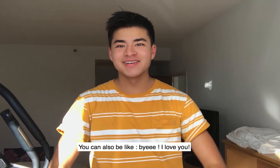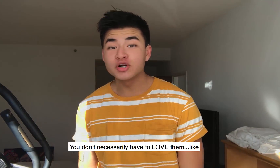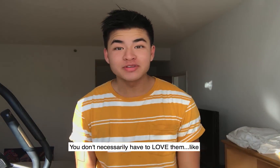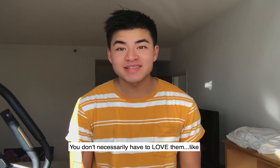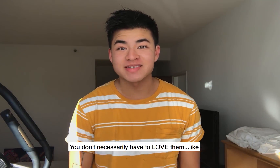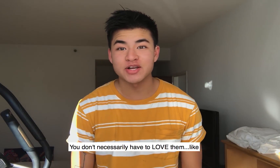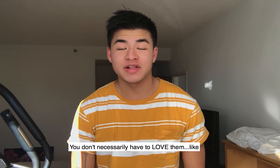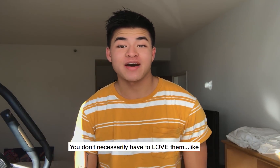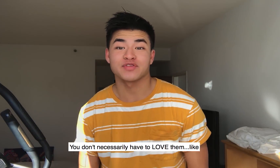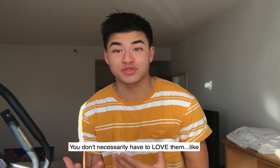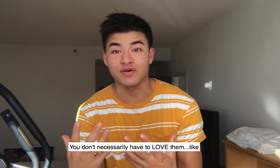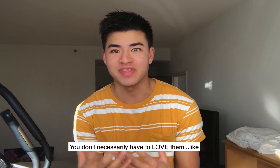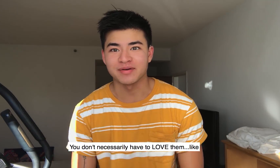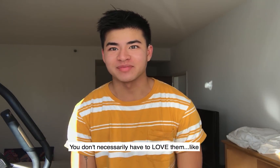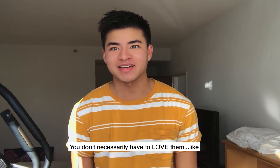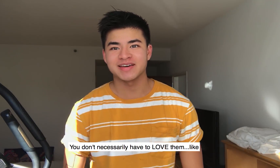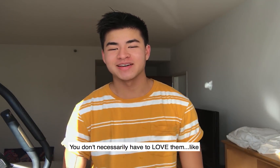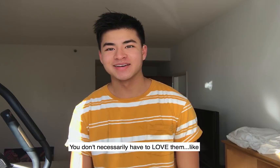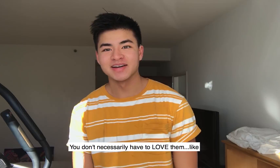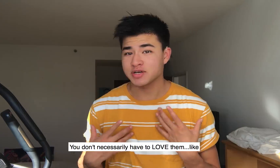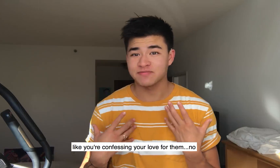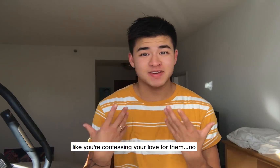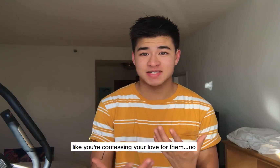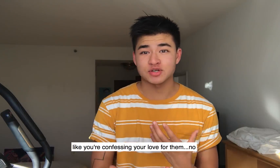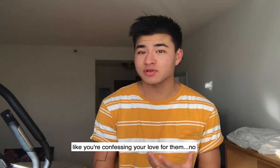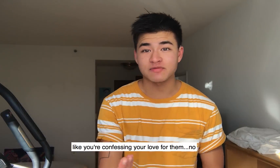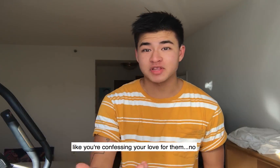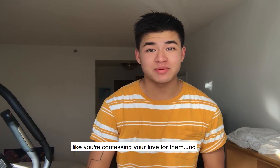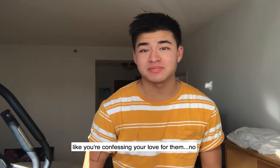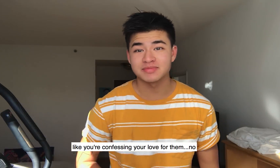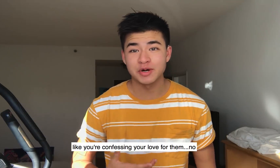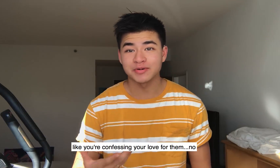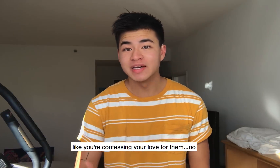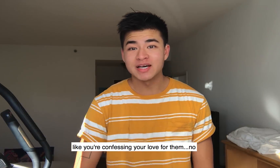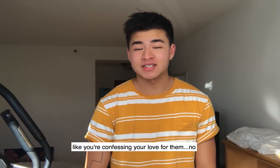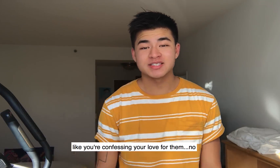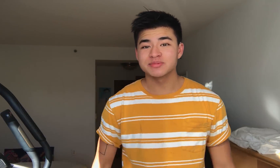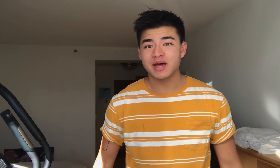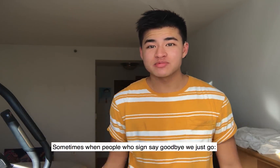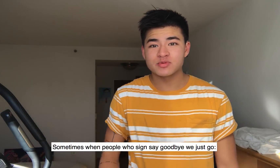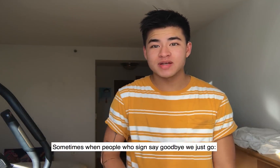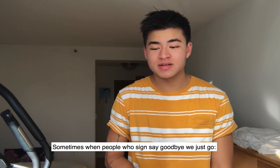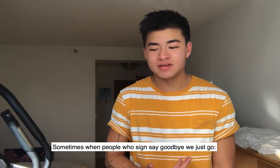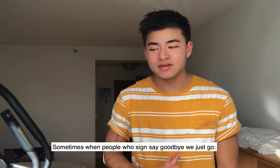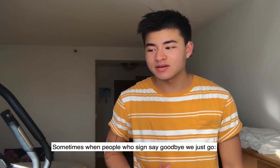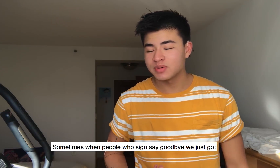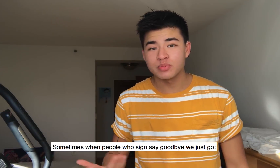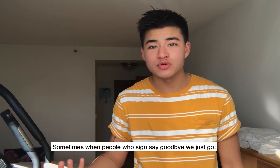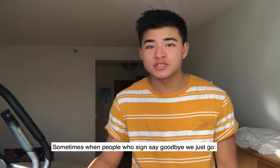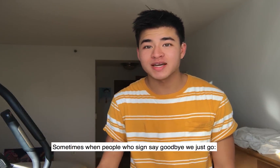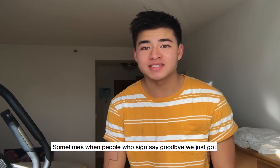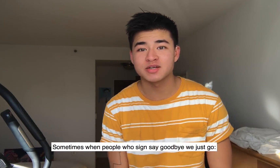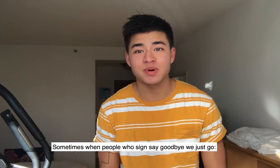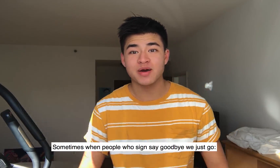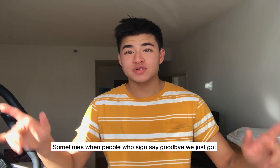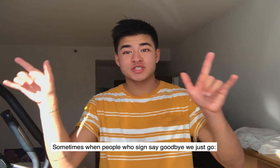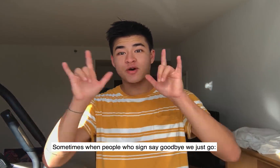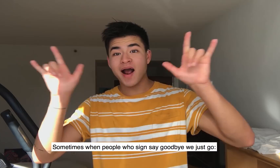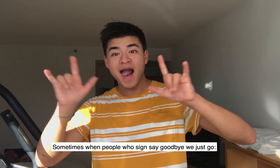You don't necessarily have to love Van Wyck, but you're confessing your love for them No, sometimes when people who signs say goodbye, we just go